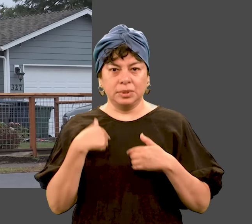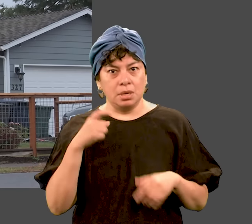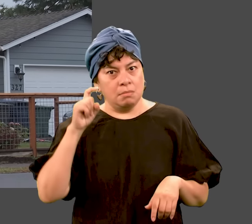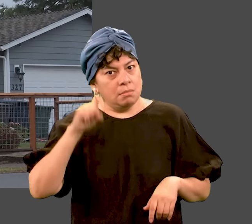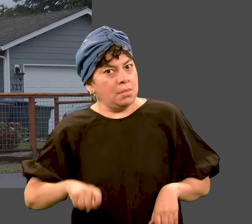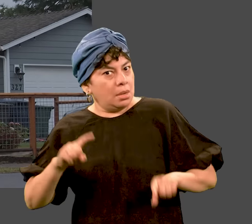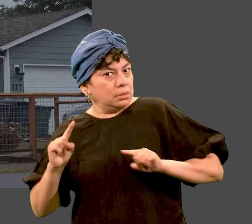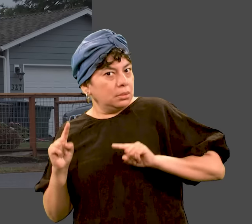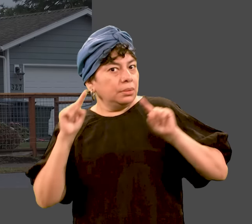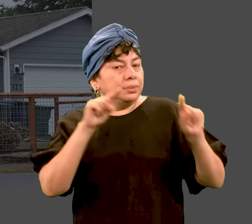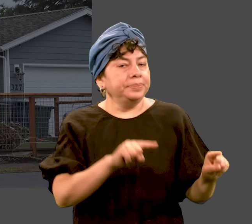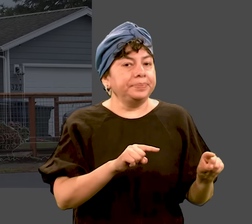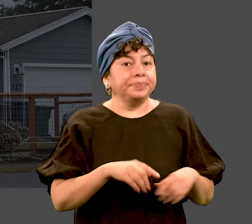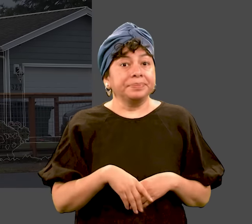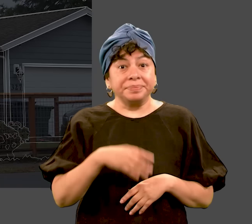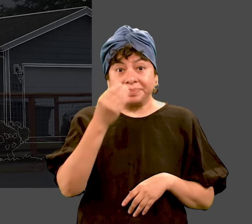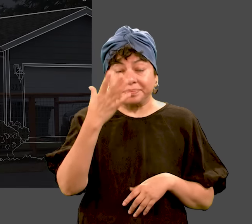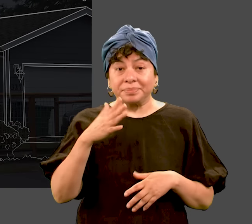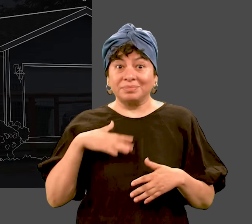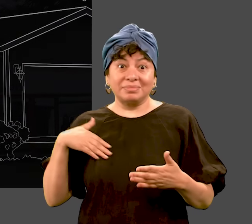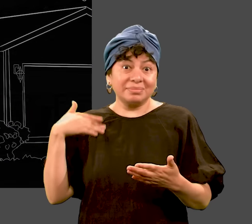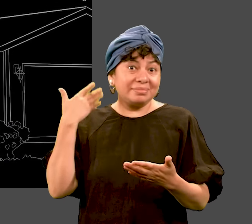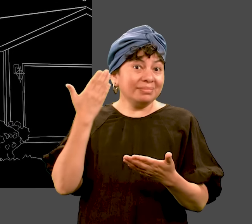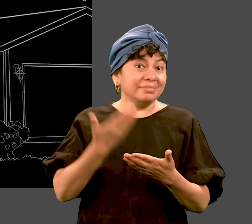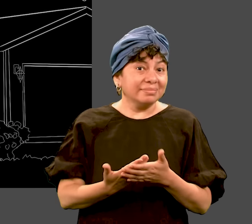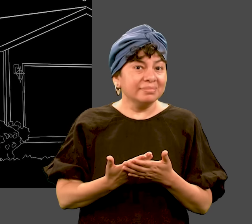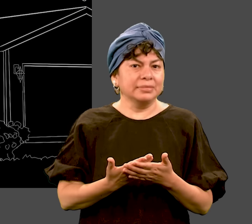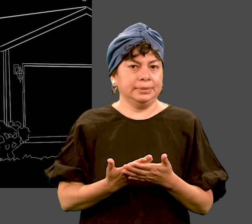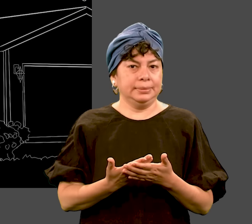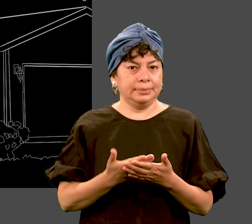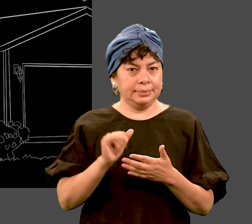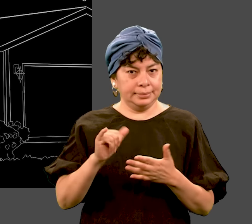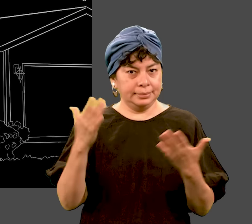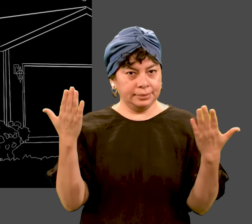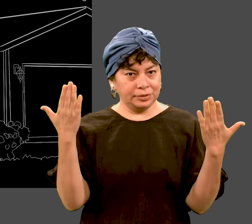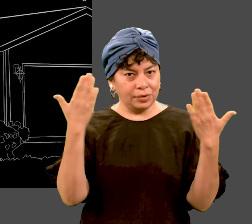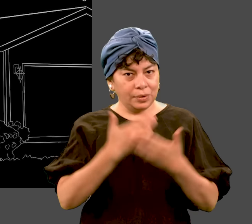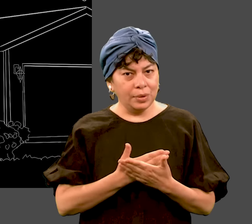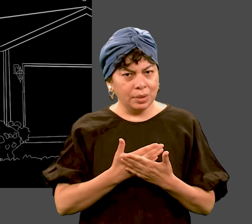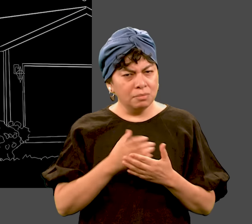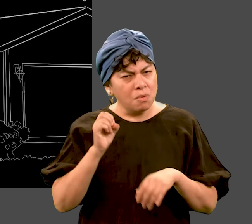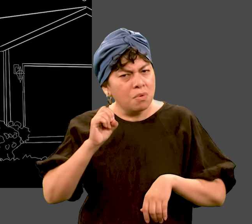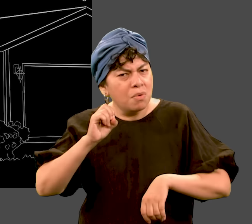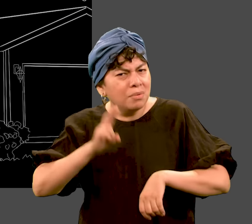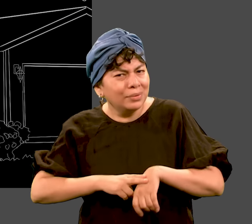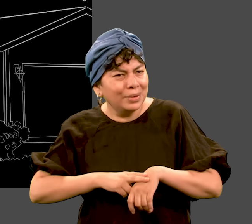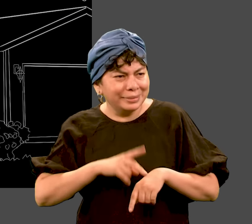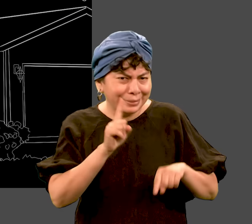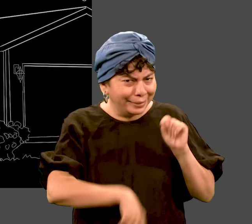And when I got there, it was completely dark, because of course; they don't rely on vision or hearing to navigate.